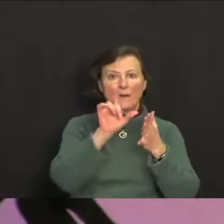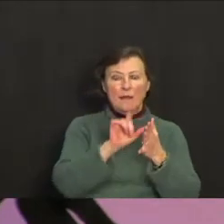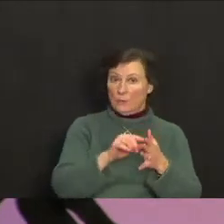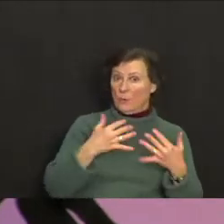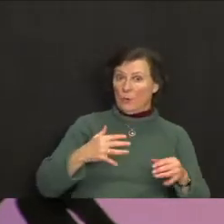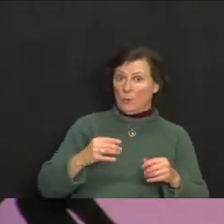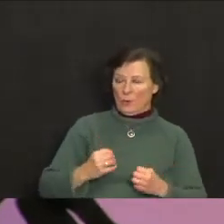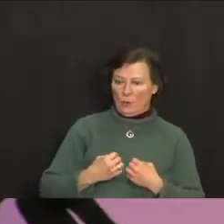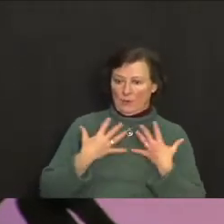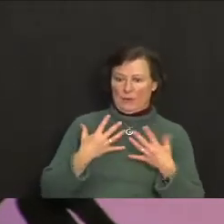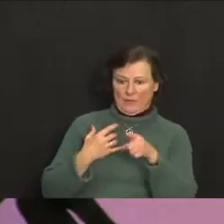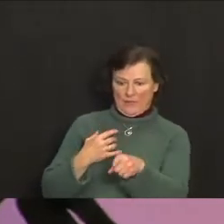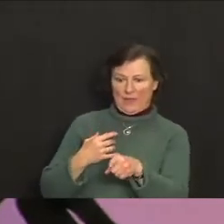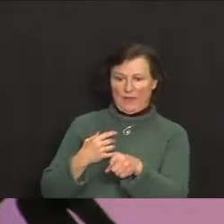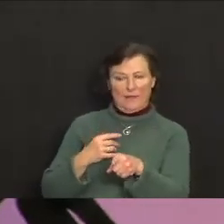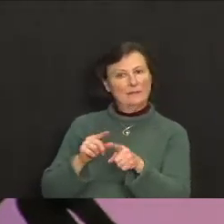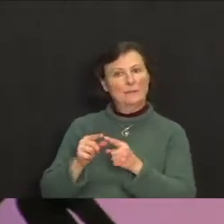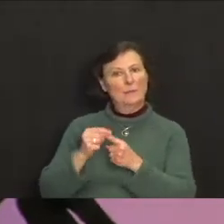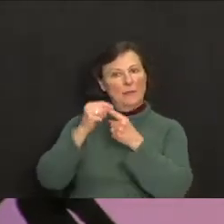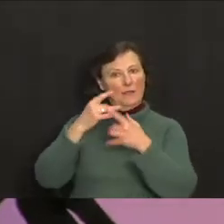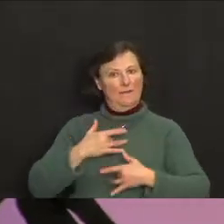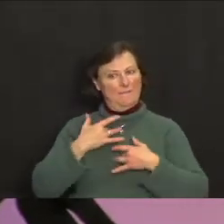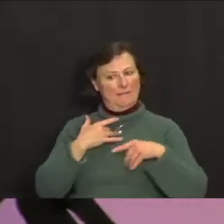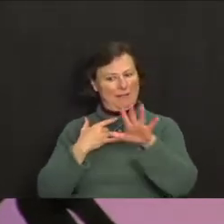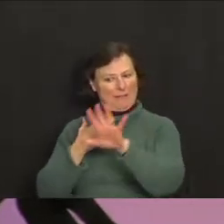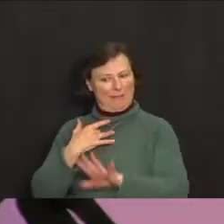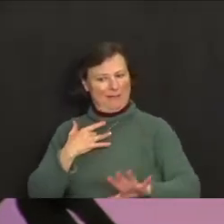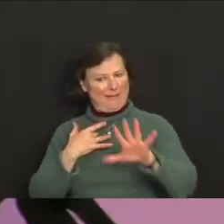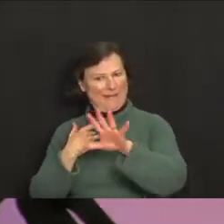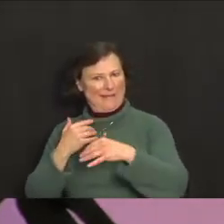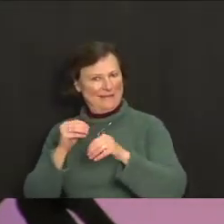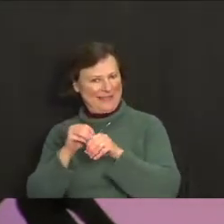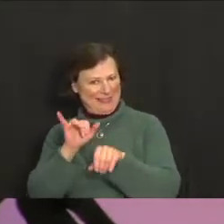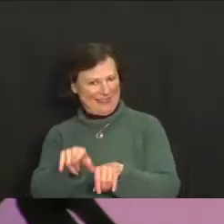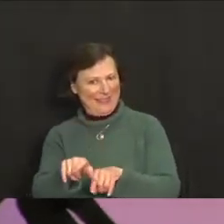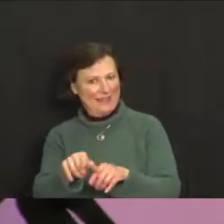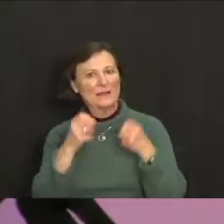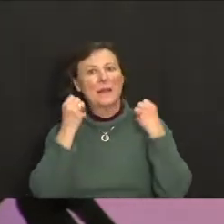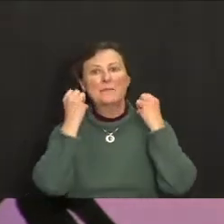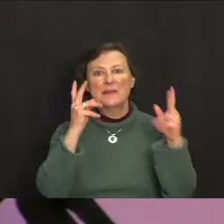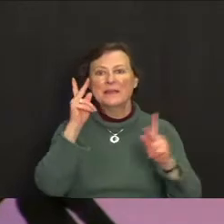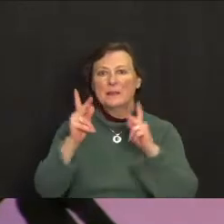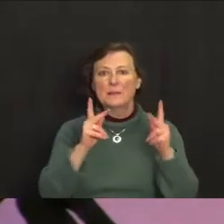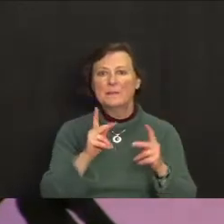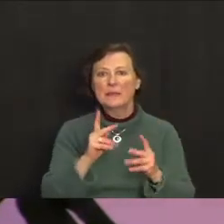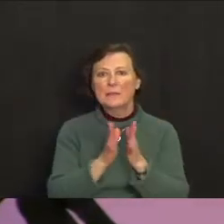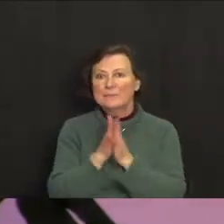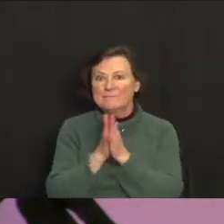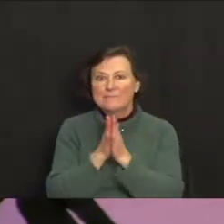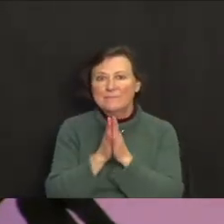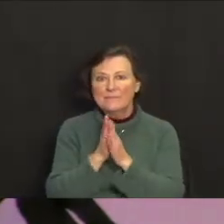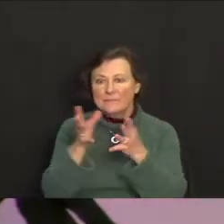feeling of the ideas that they contained. Many people eagerly received them and asked for more.